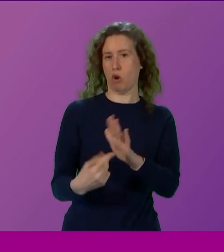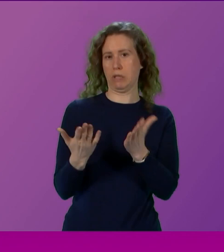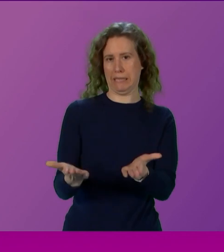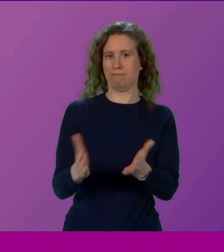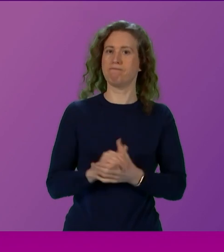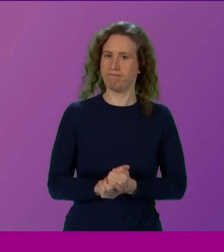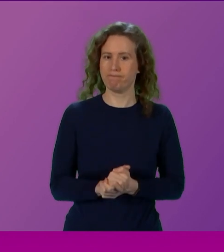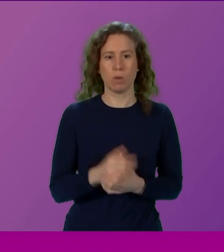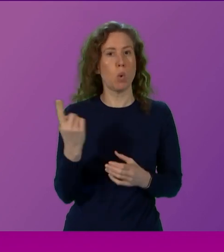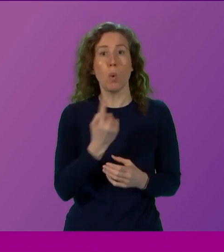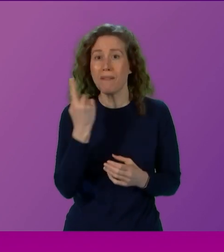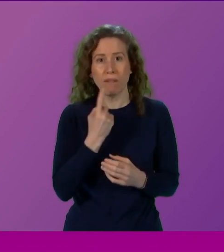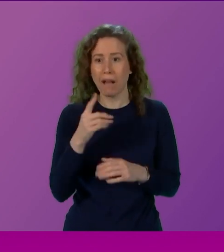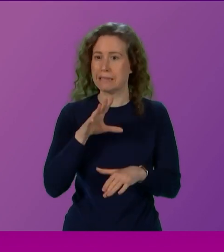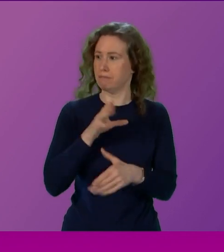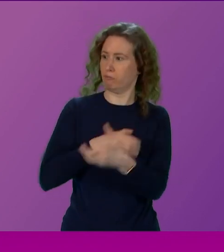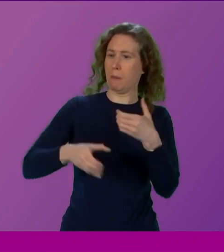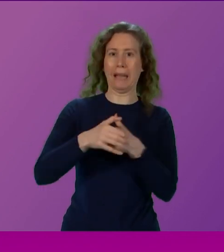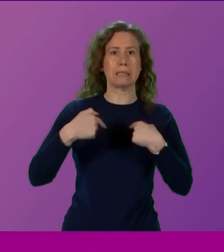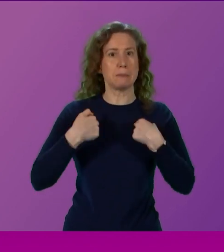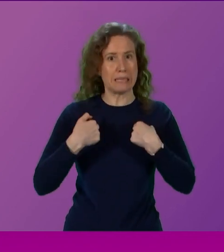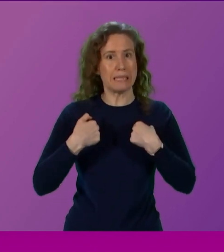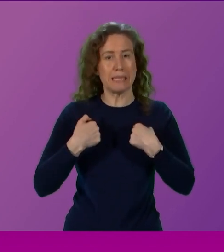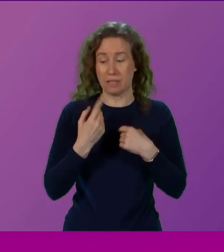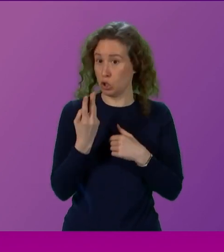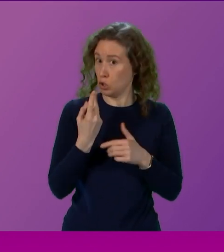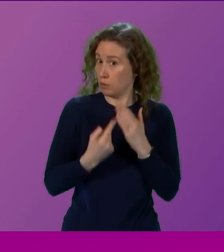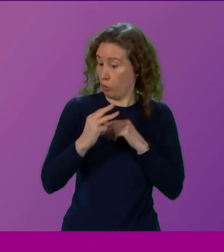priority of whoever is standing here as First Minister in just three weeks’ time.